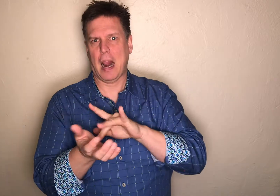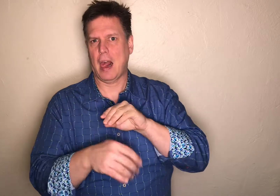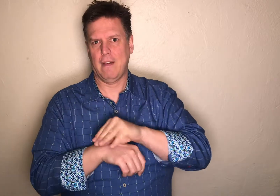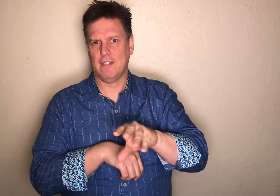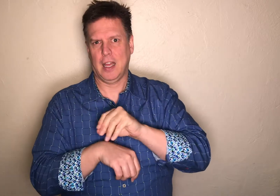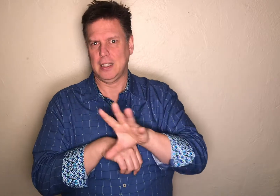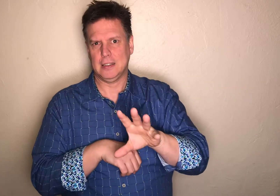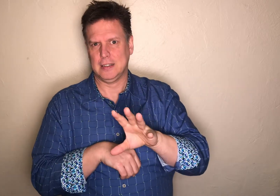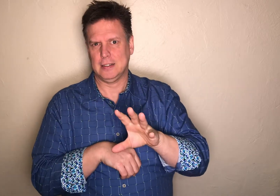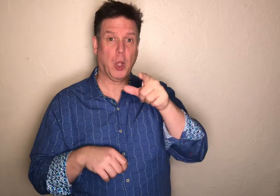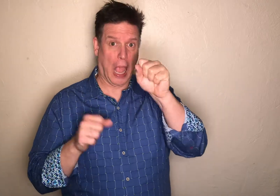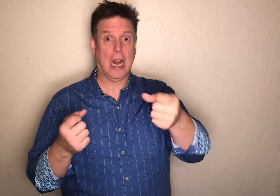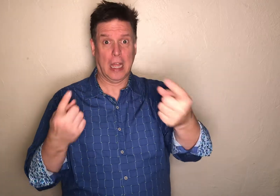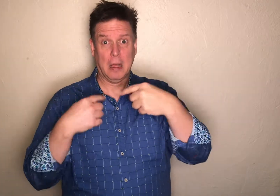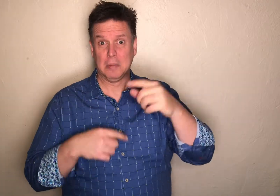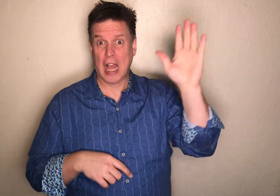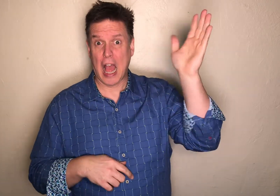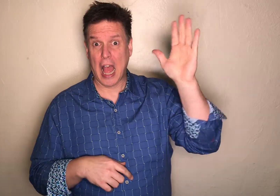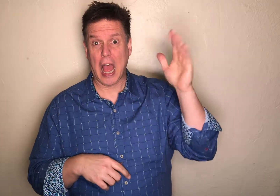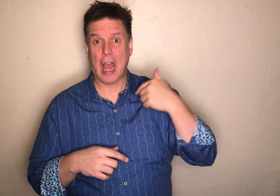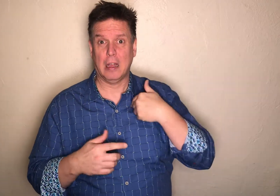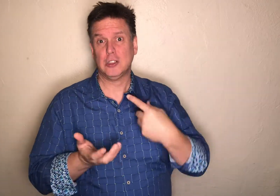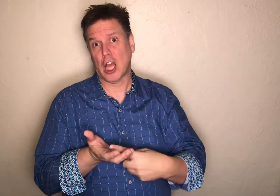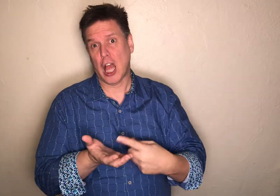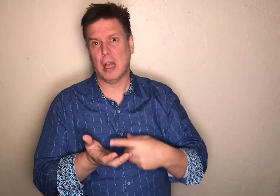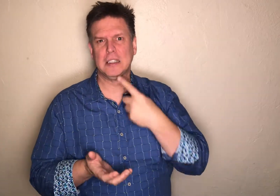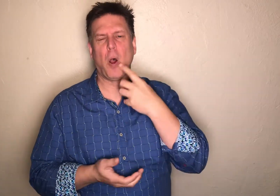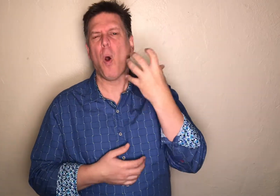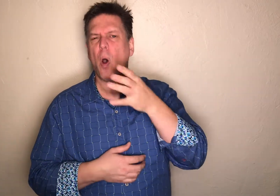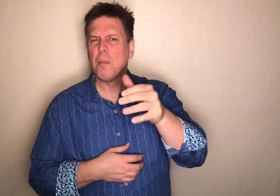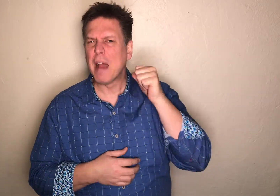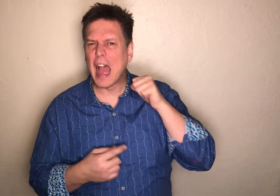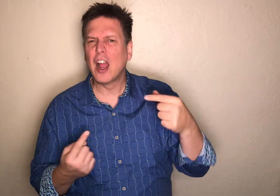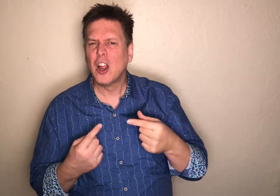give you medical advice you can come say hi and we'll talk and